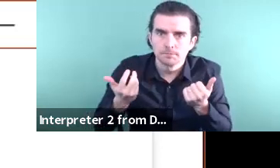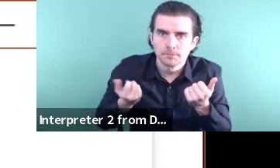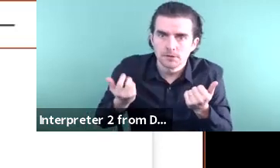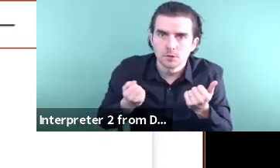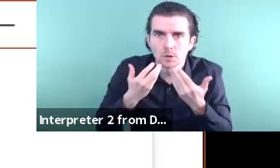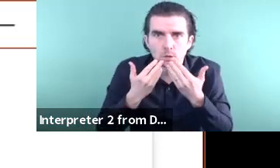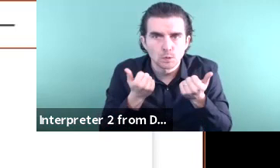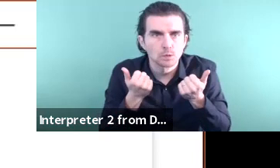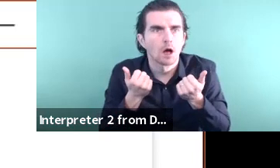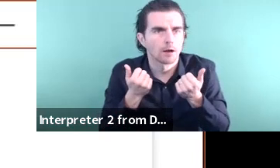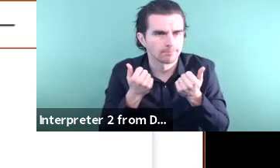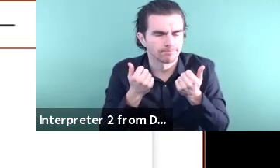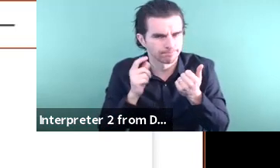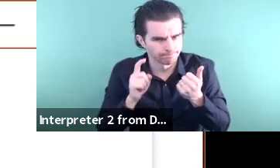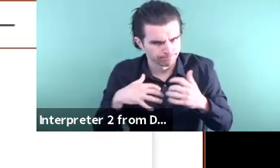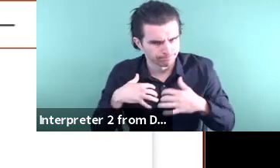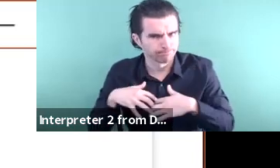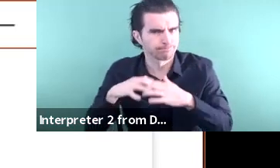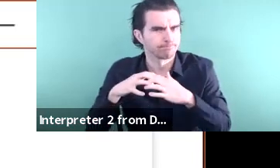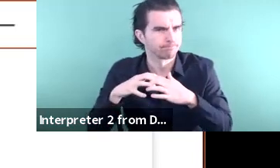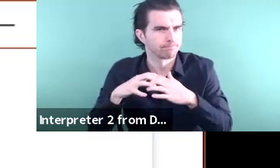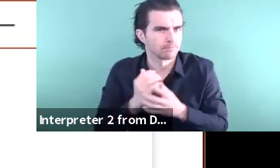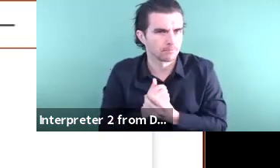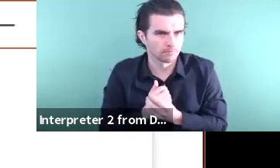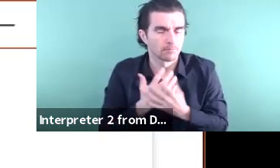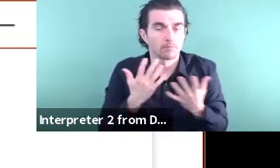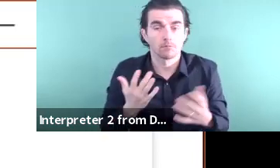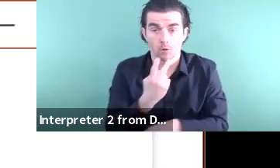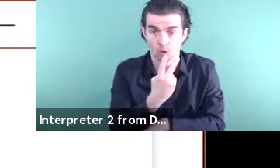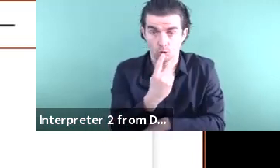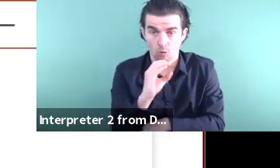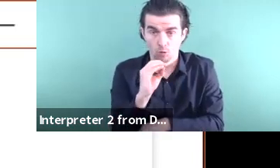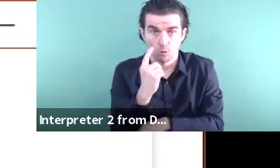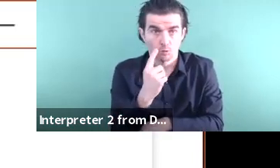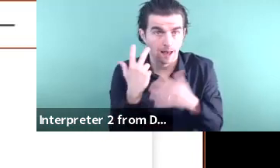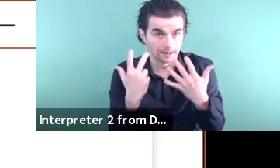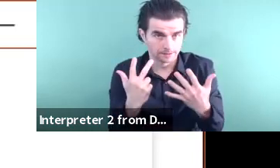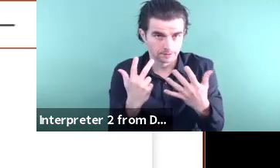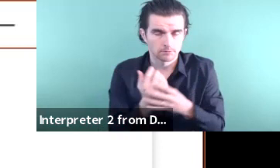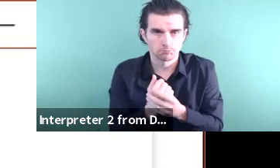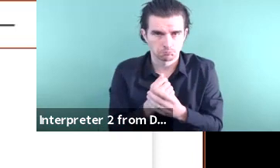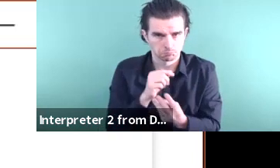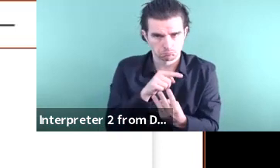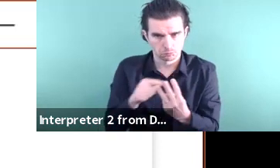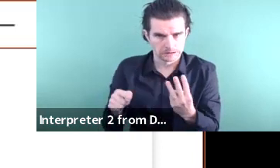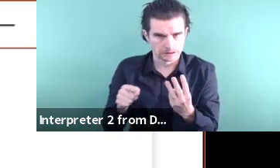organisation of person with disabilities and from the start, the focus of the disability allowance